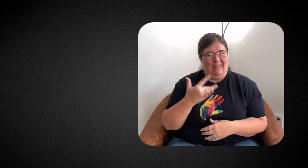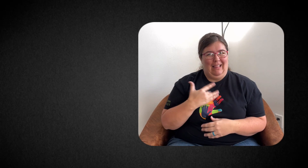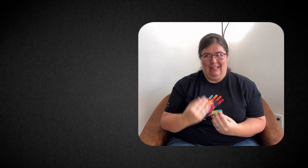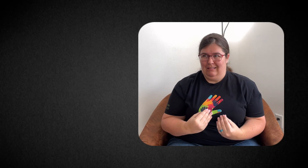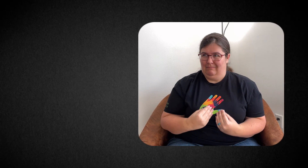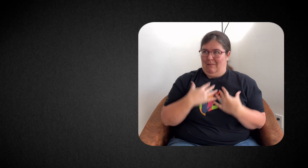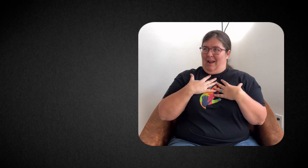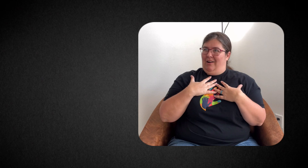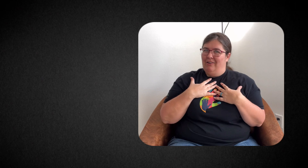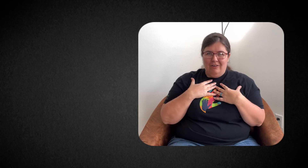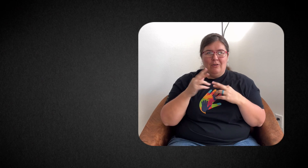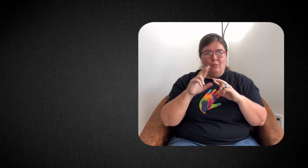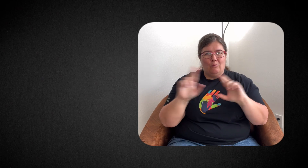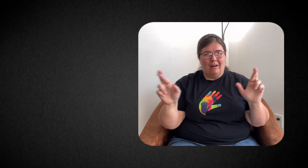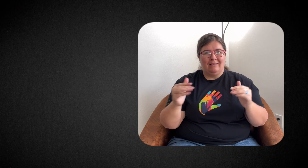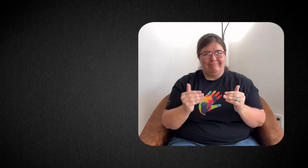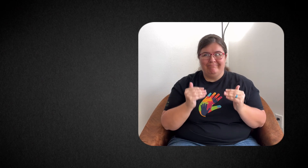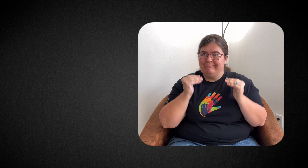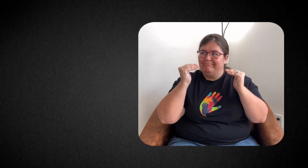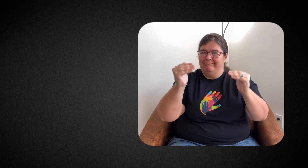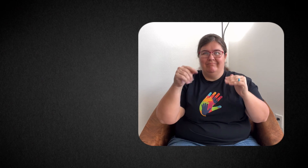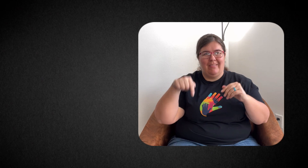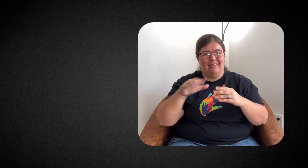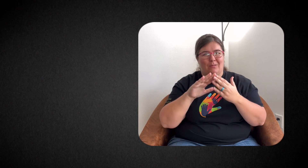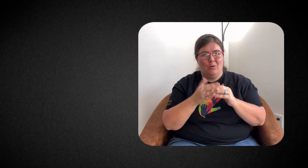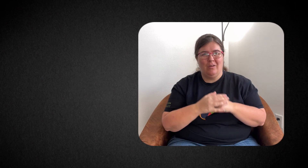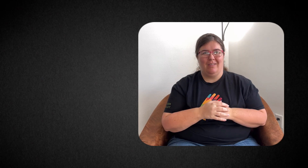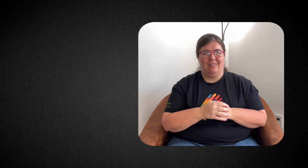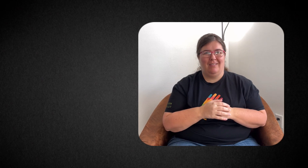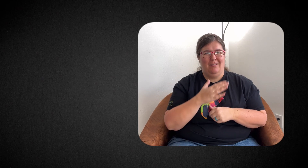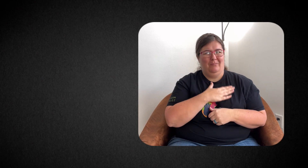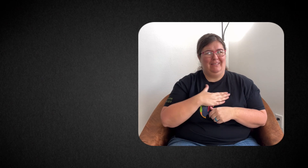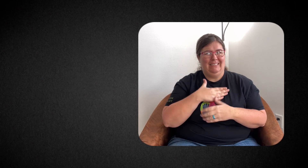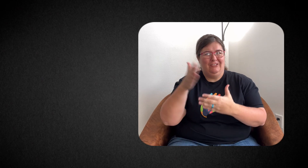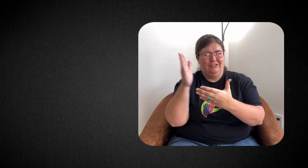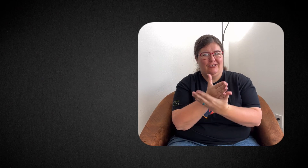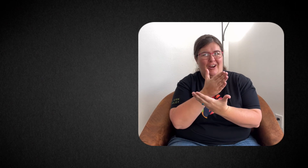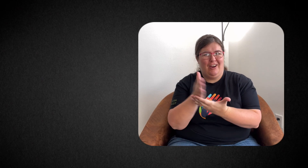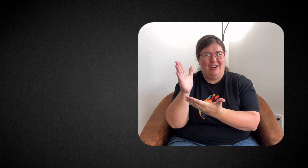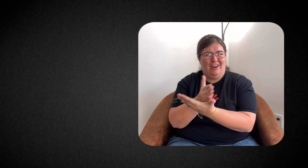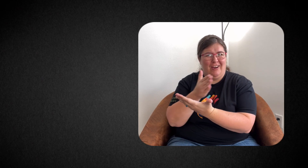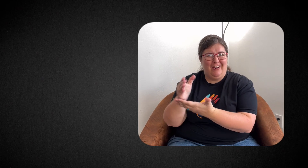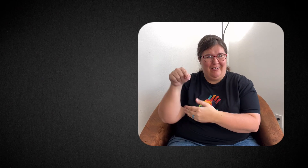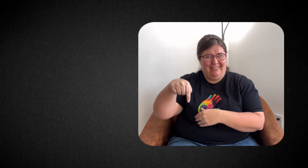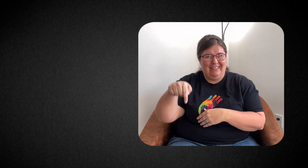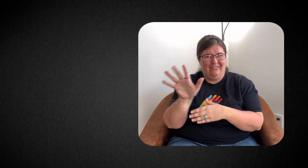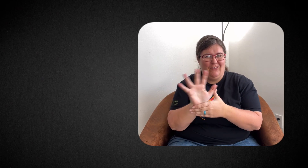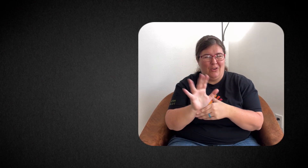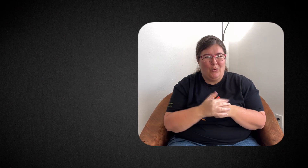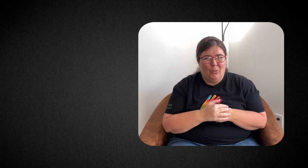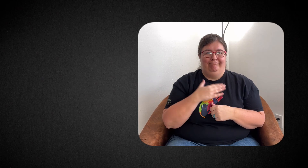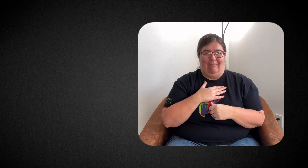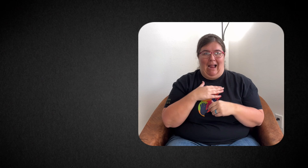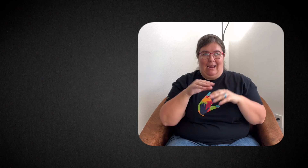If you feel inspired and ready to improve as a community, please consider sharing this video.